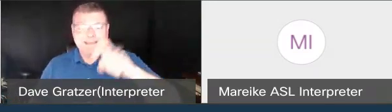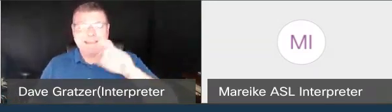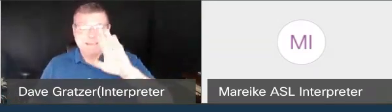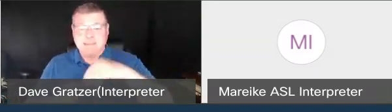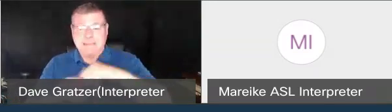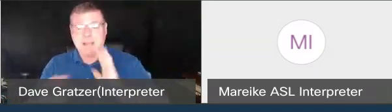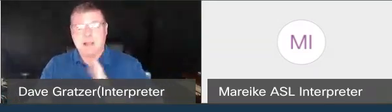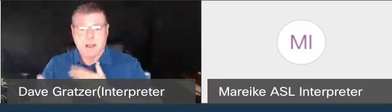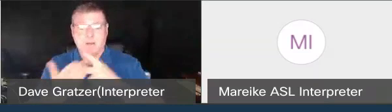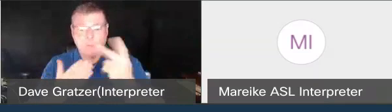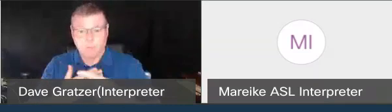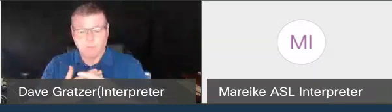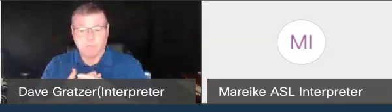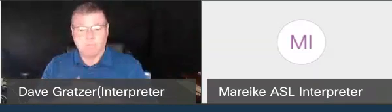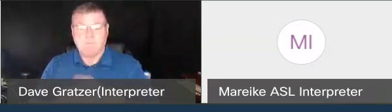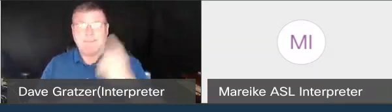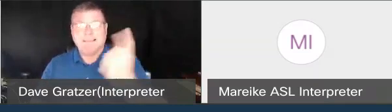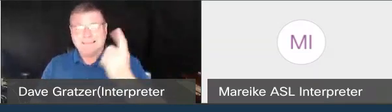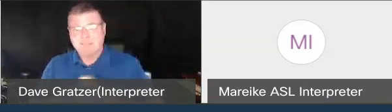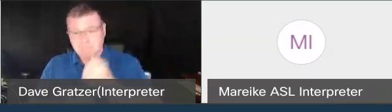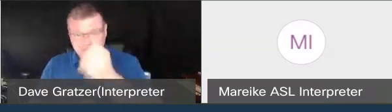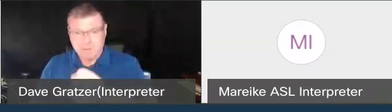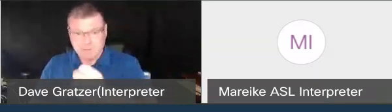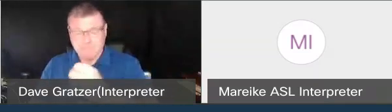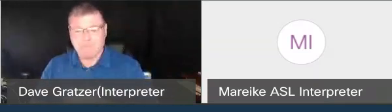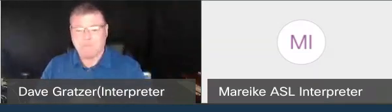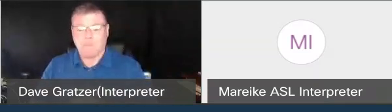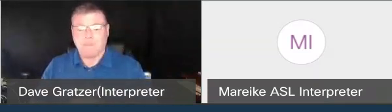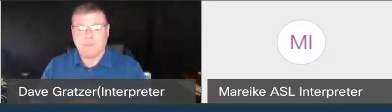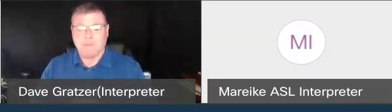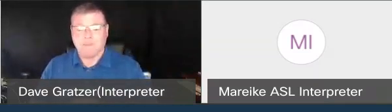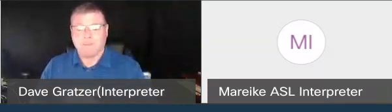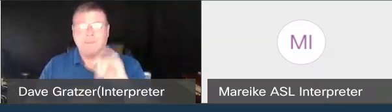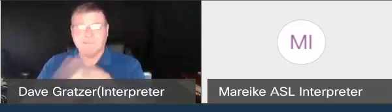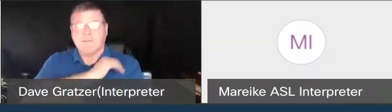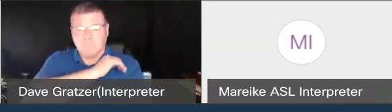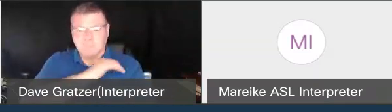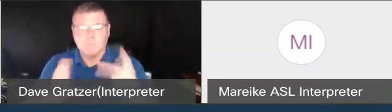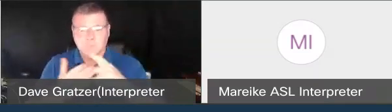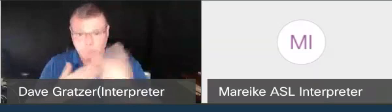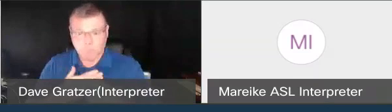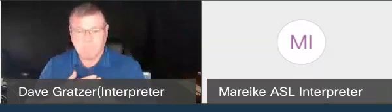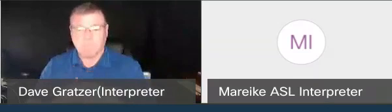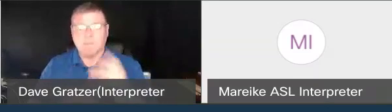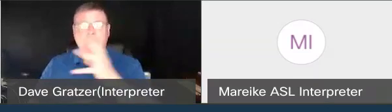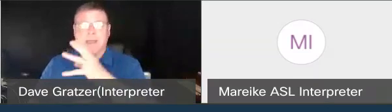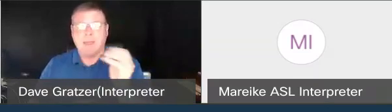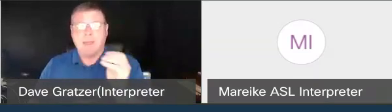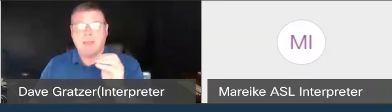something in place if the sentence-- the program is not followed through with, and that is jail time.